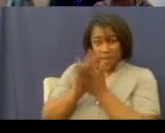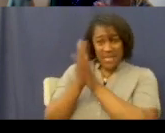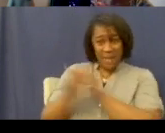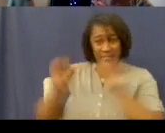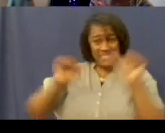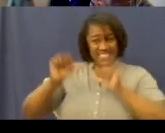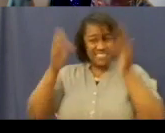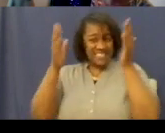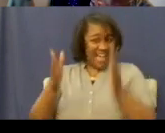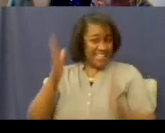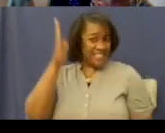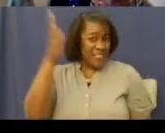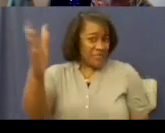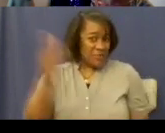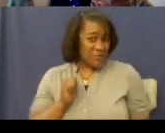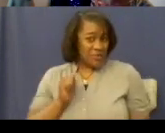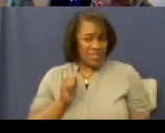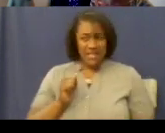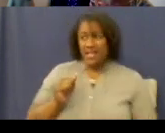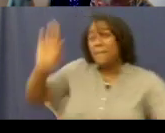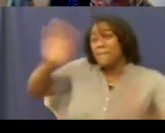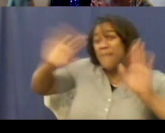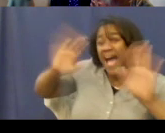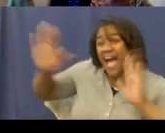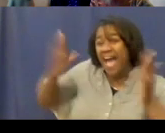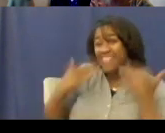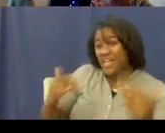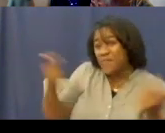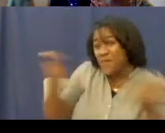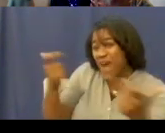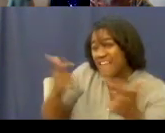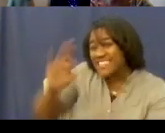Queenie: Bye, thanks for watching!